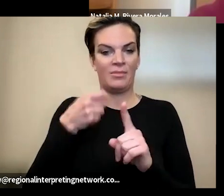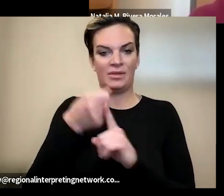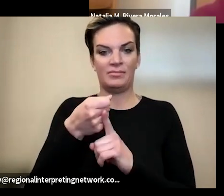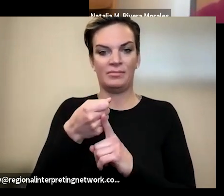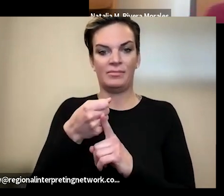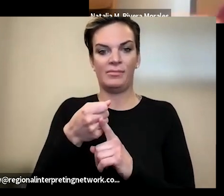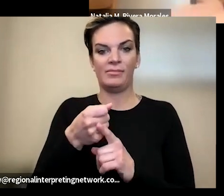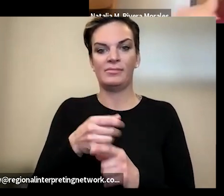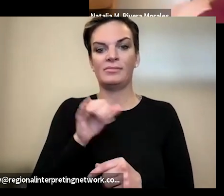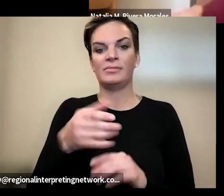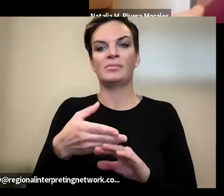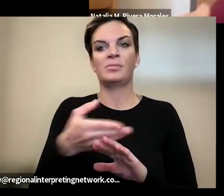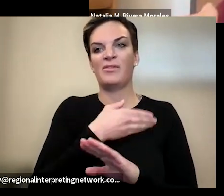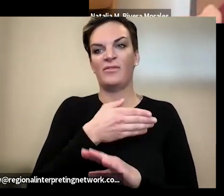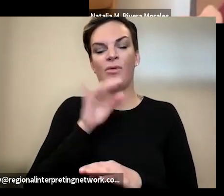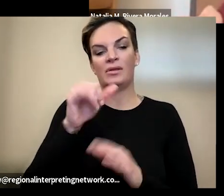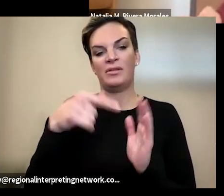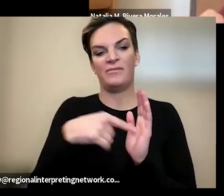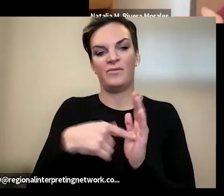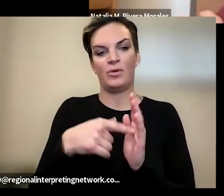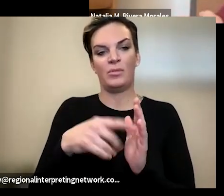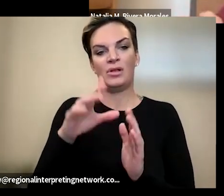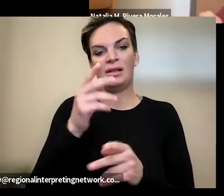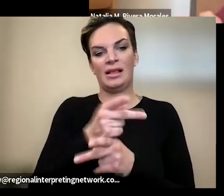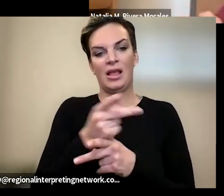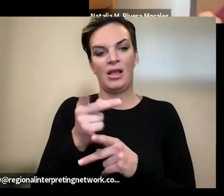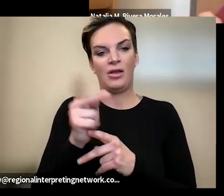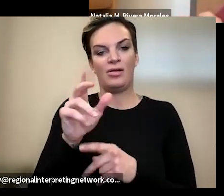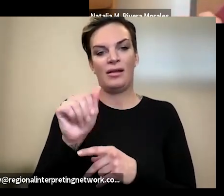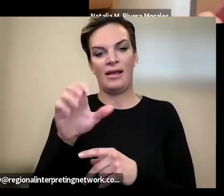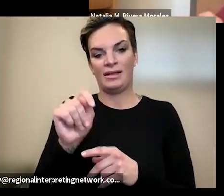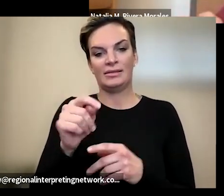and this was before the Affordable Care Act where a lot of people didn't even have insurance - and